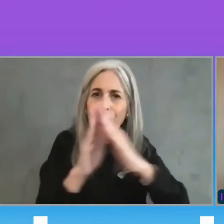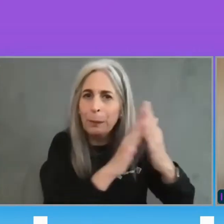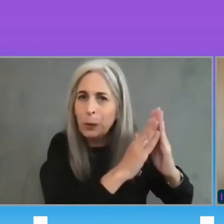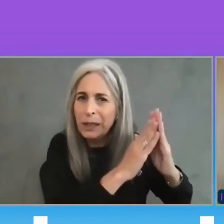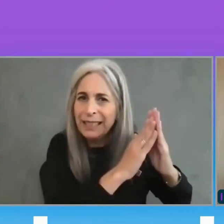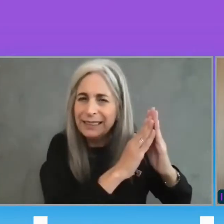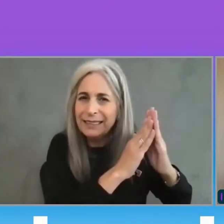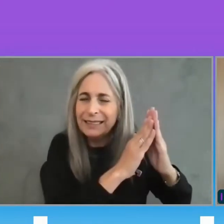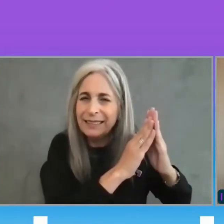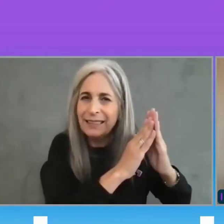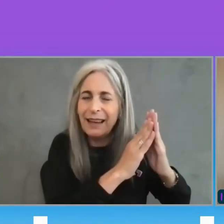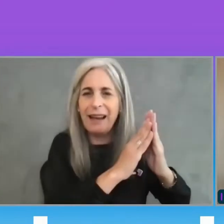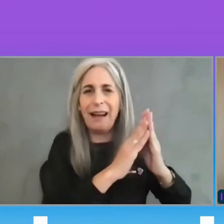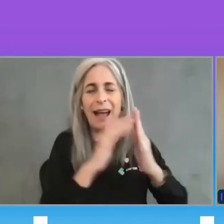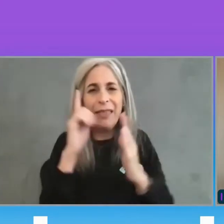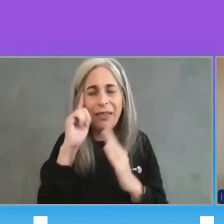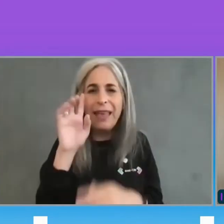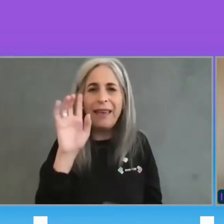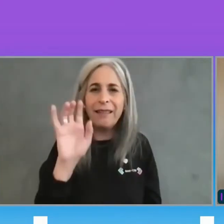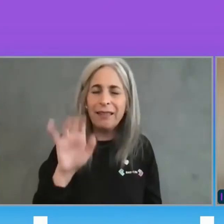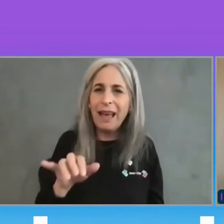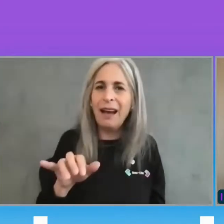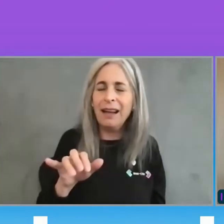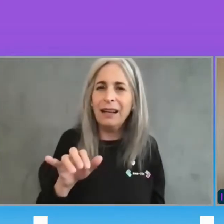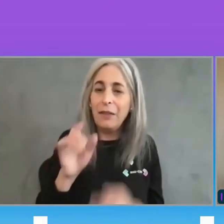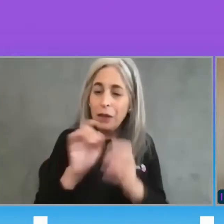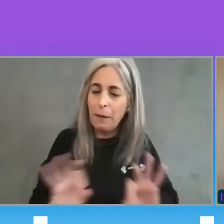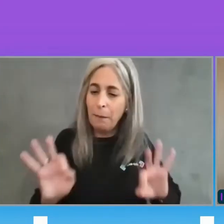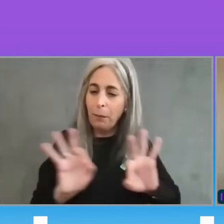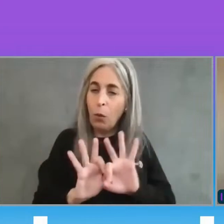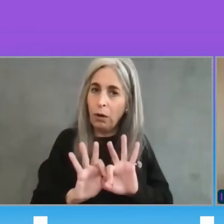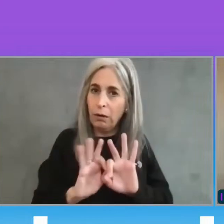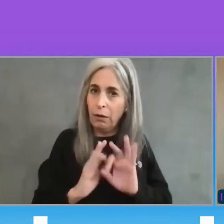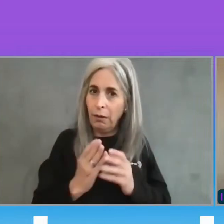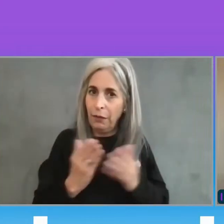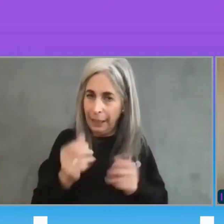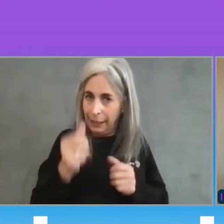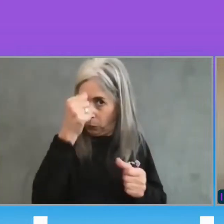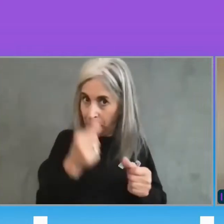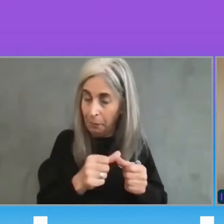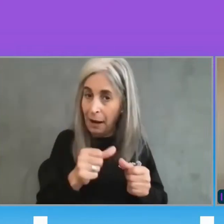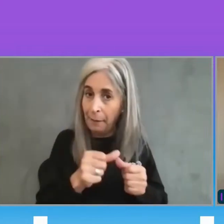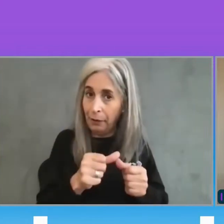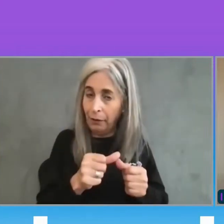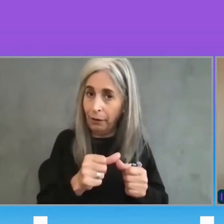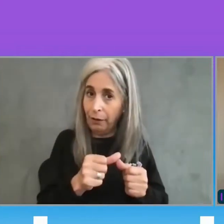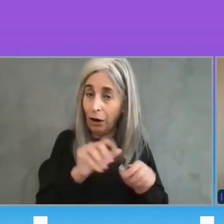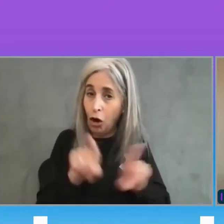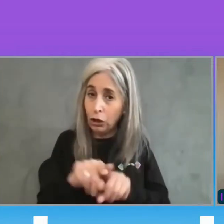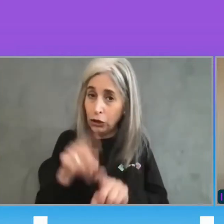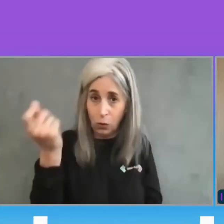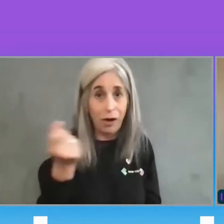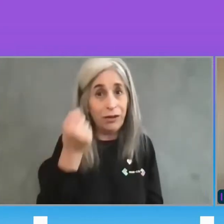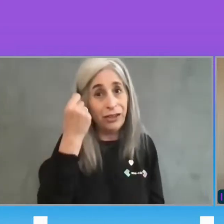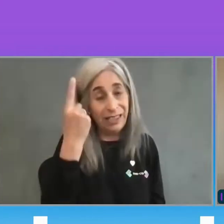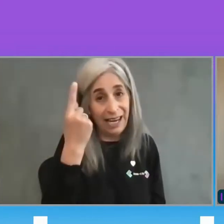And I think that the important